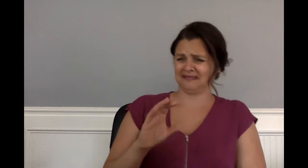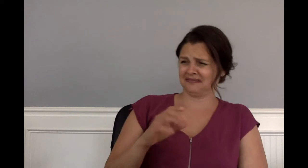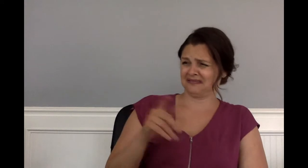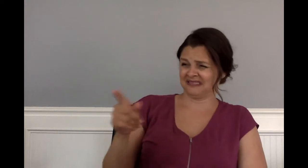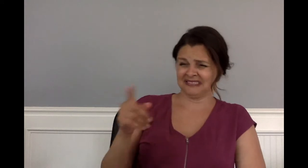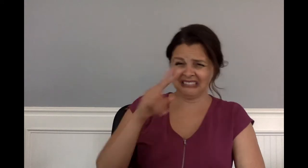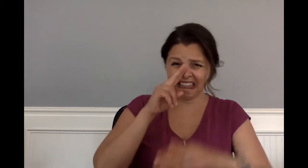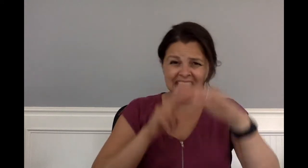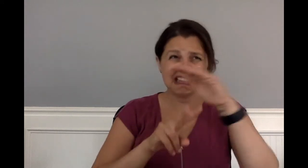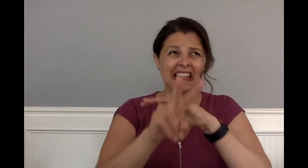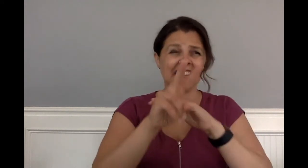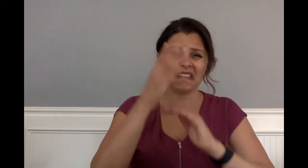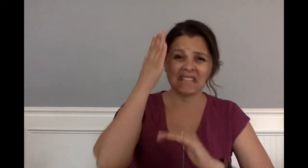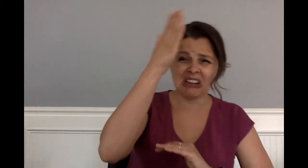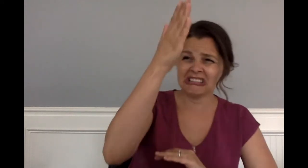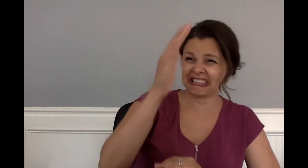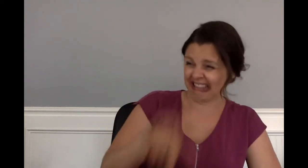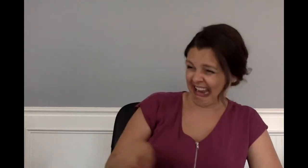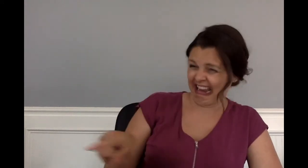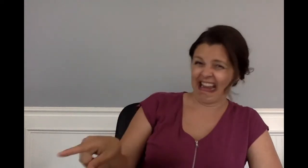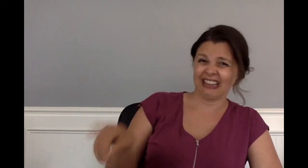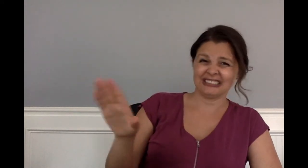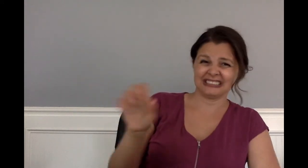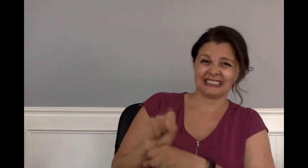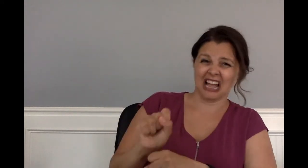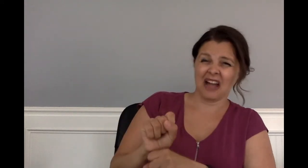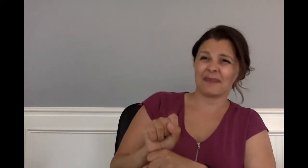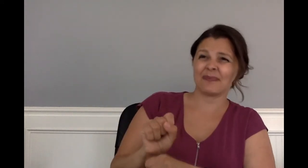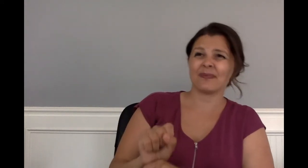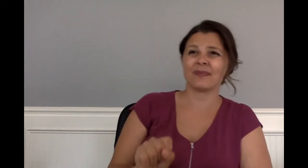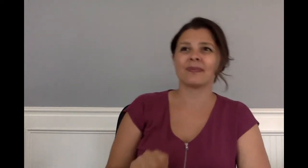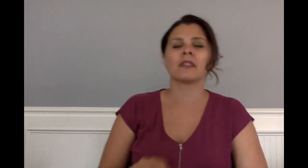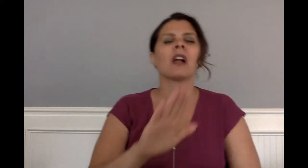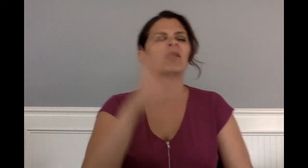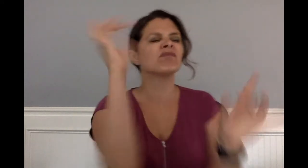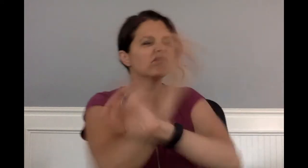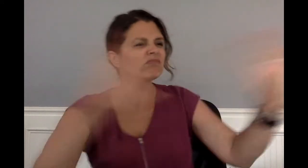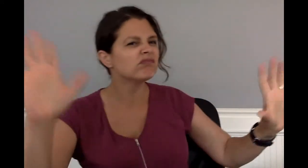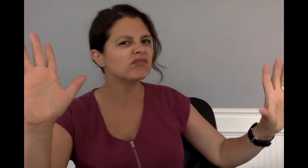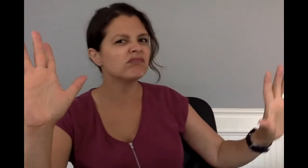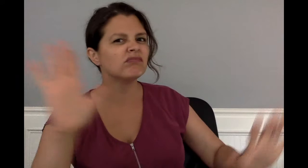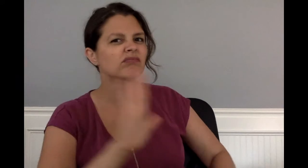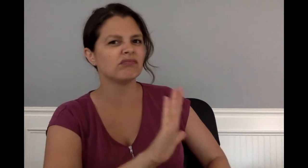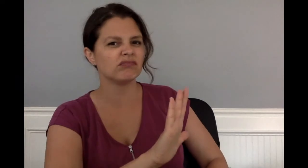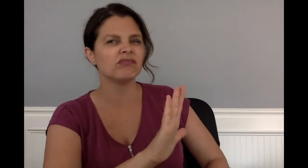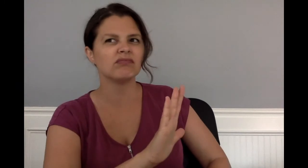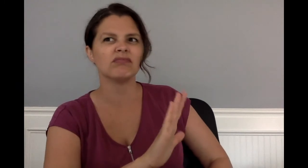“A fortune-teller?” Charlie said.“Extraordinaire,” Desdemona said.